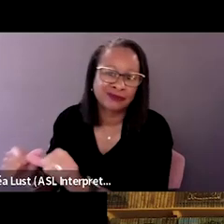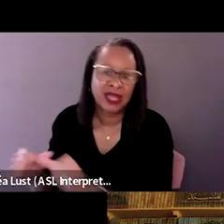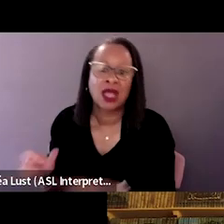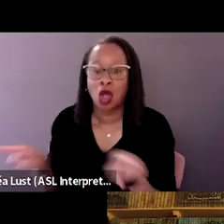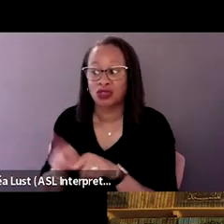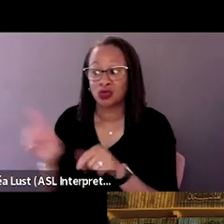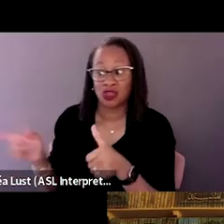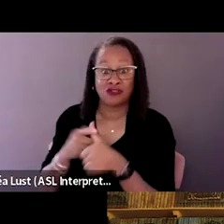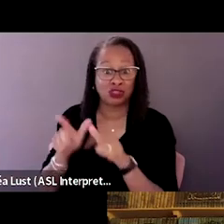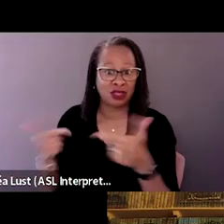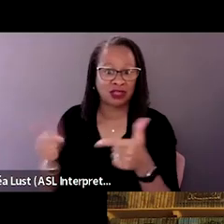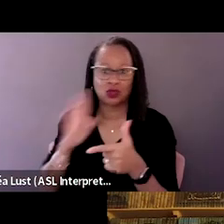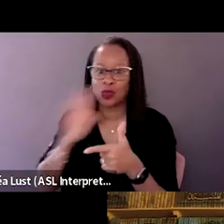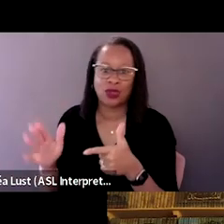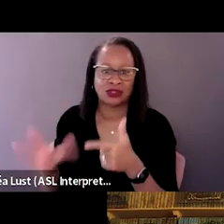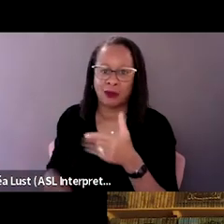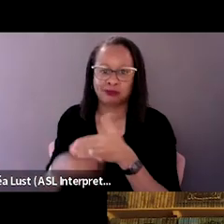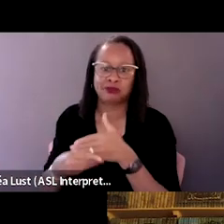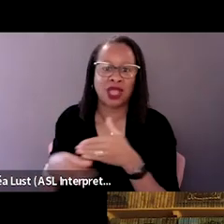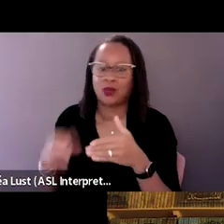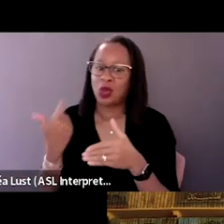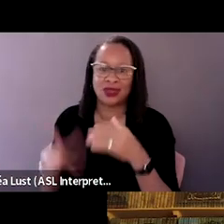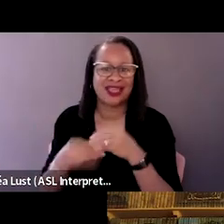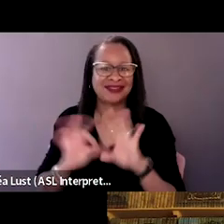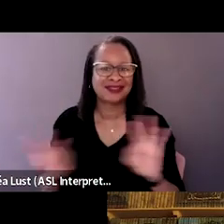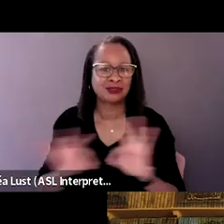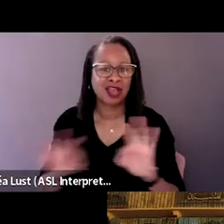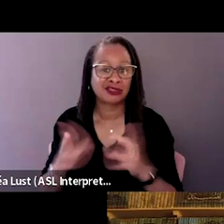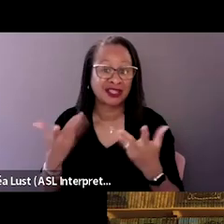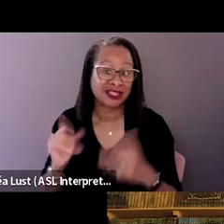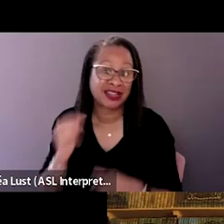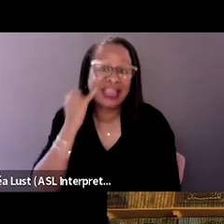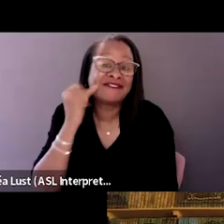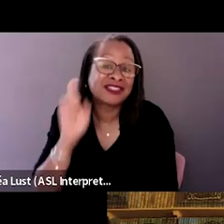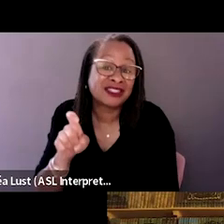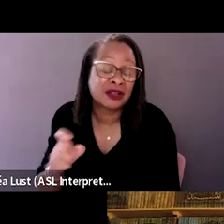We don't adapt, we subtitled only if necessary. Also, this is how we deal with it.